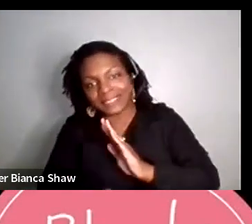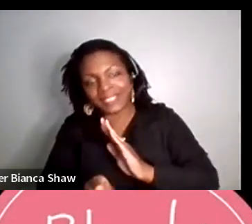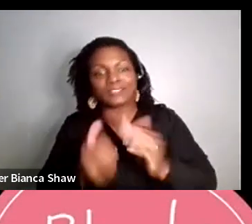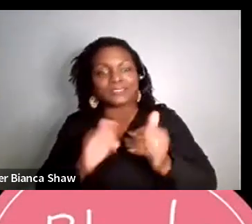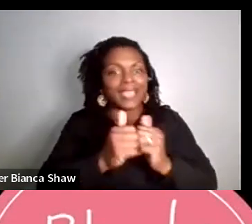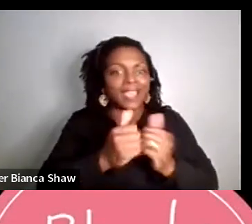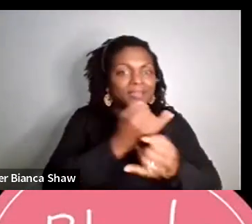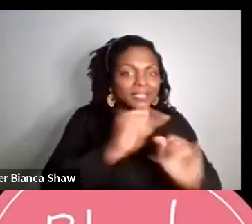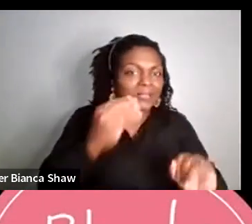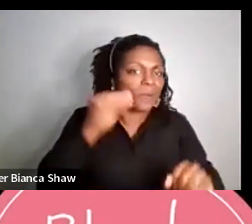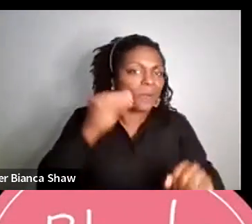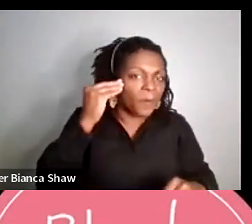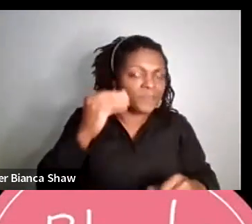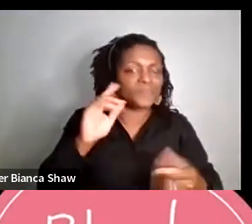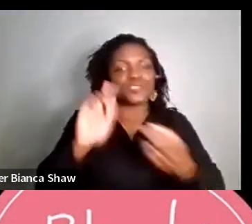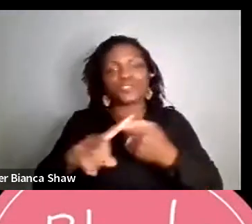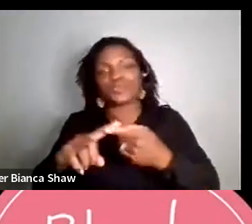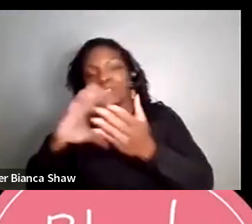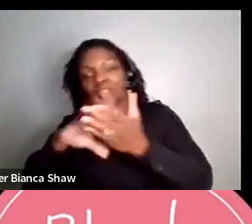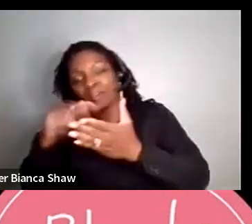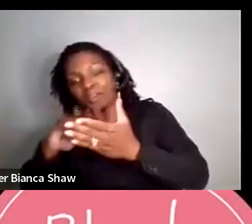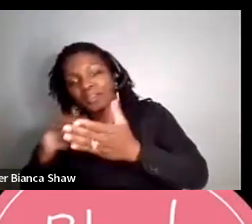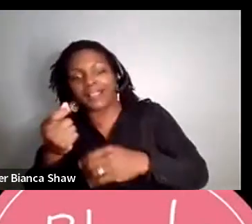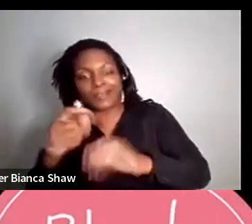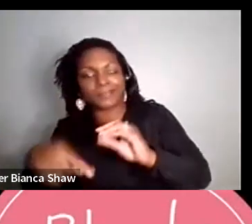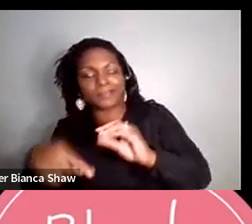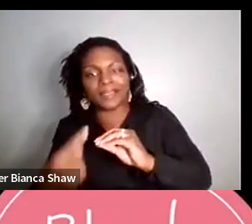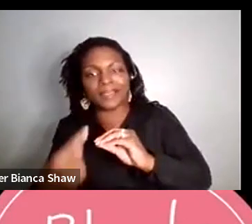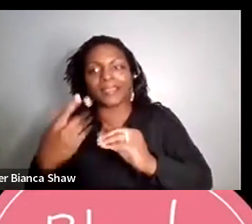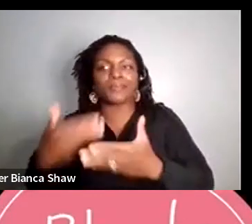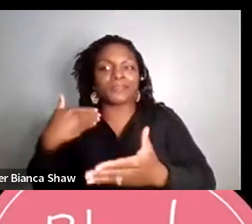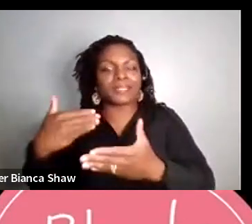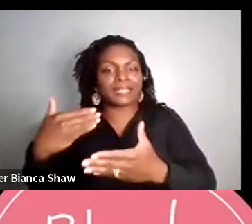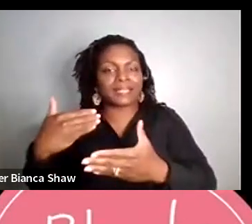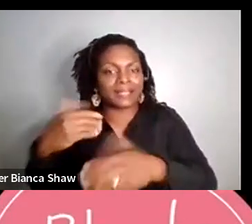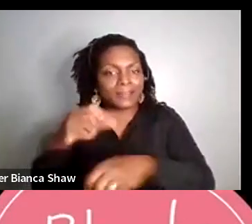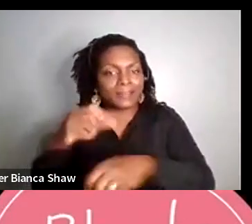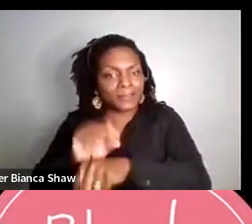To learning a little bit about pre-employment, and where they wanted to be in their future.